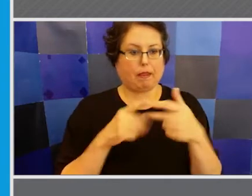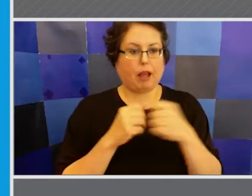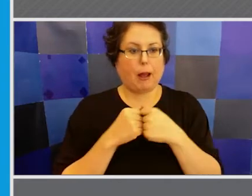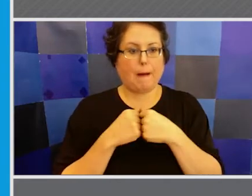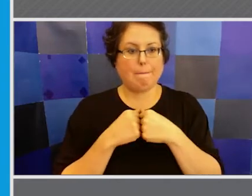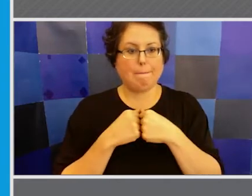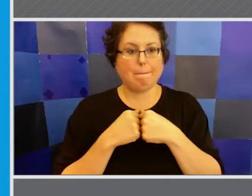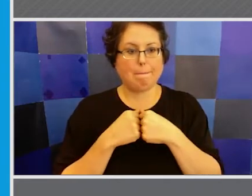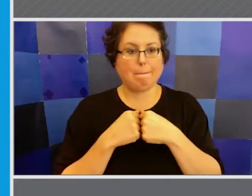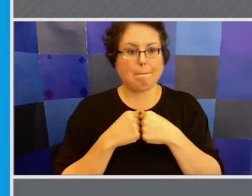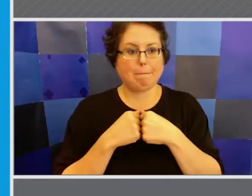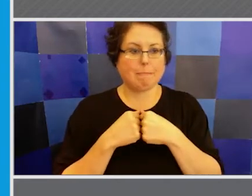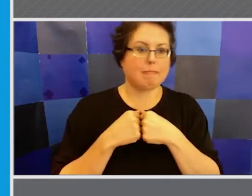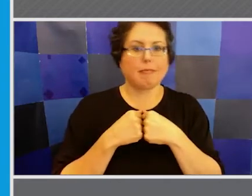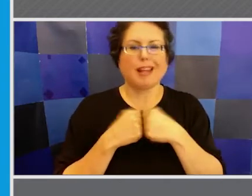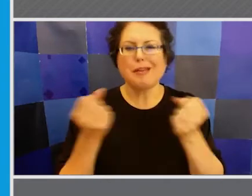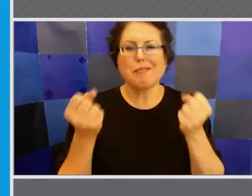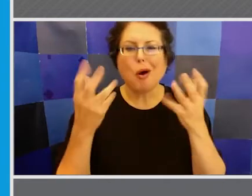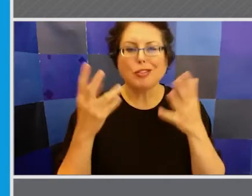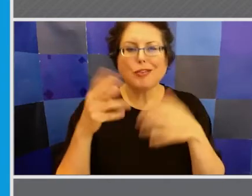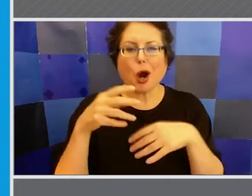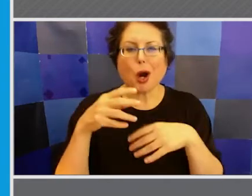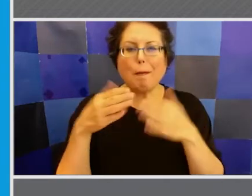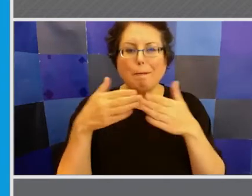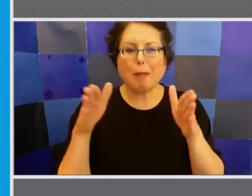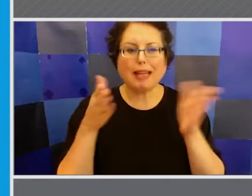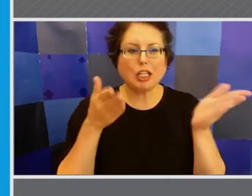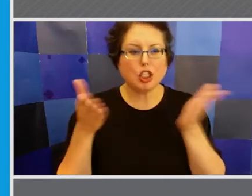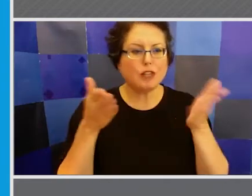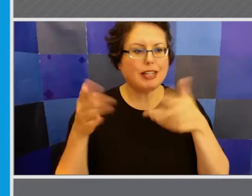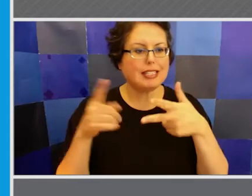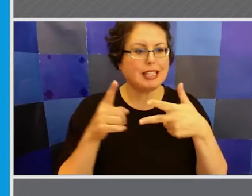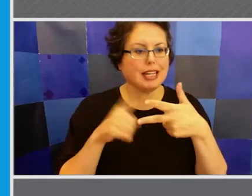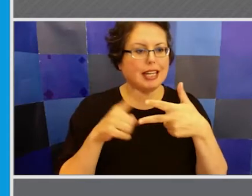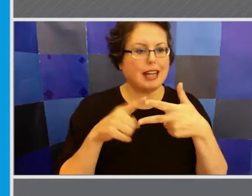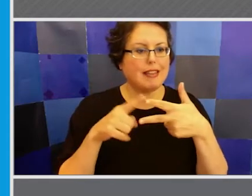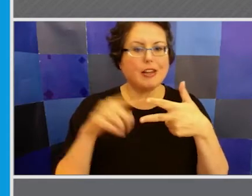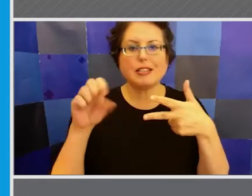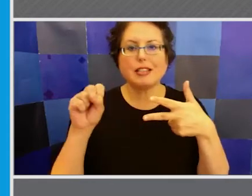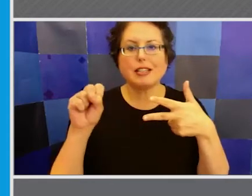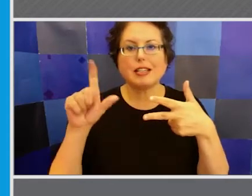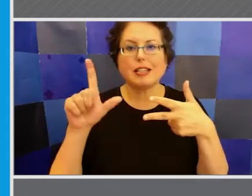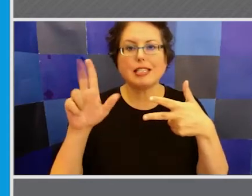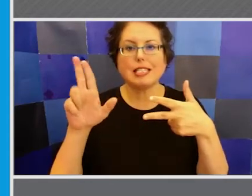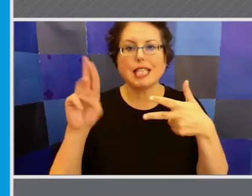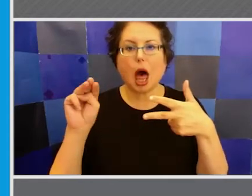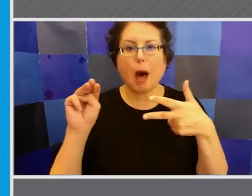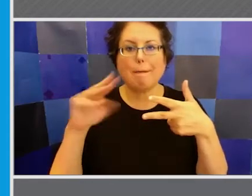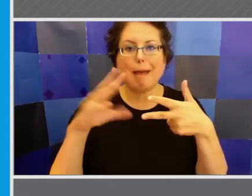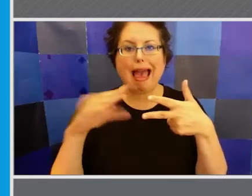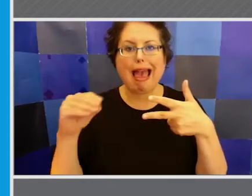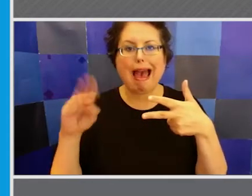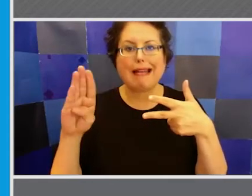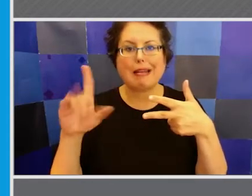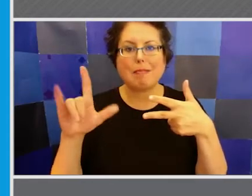that are most of our public service programs. Their Islam and blight, that's demolition of collaborative structures, an urgent need